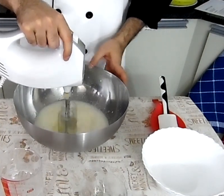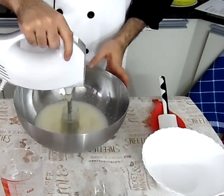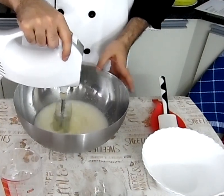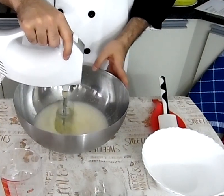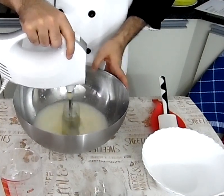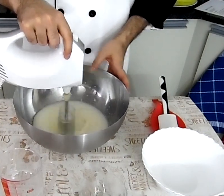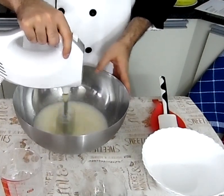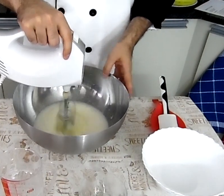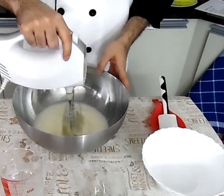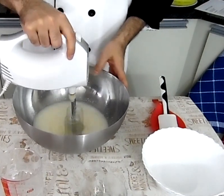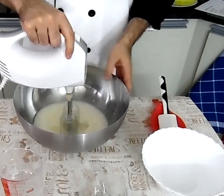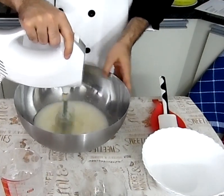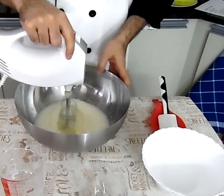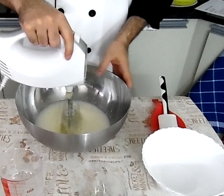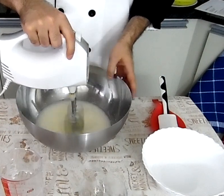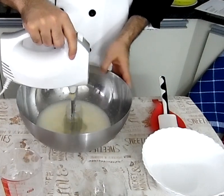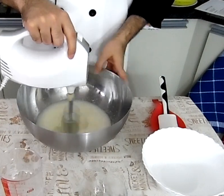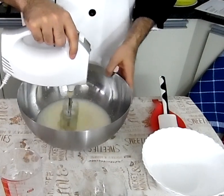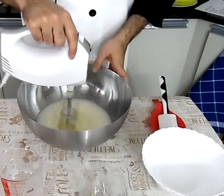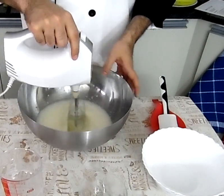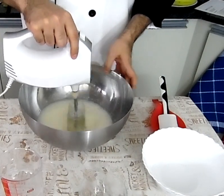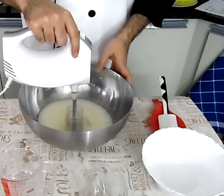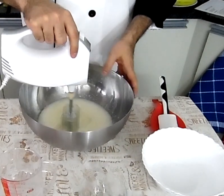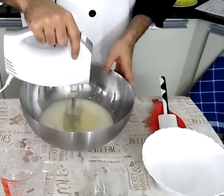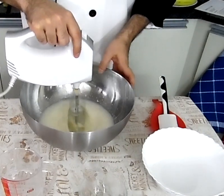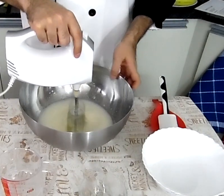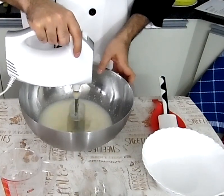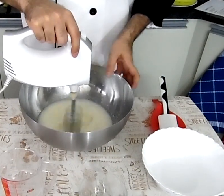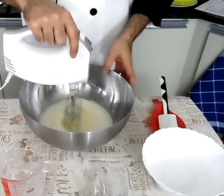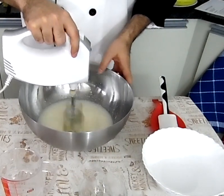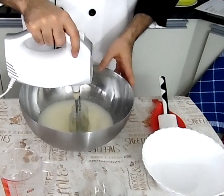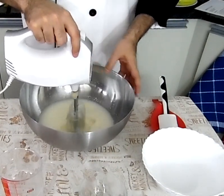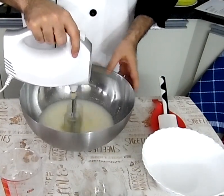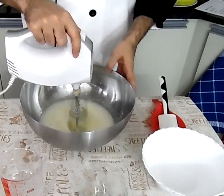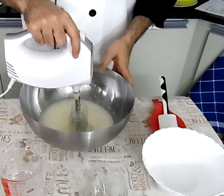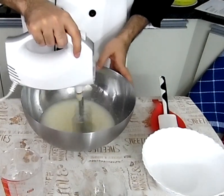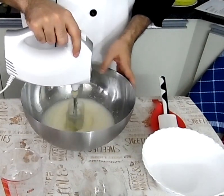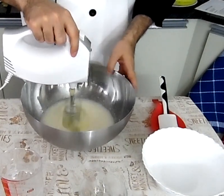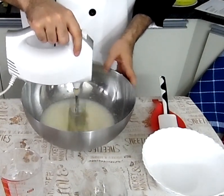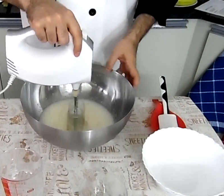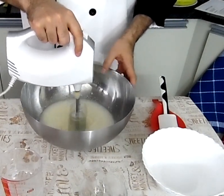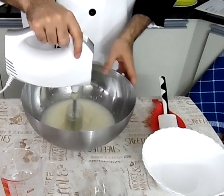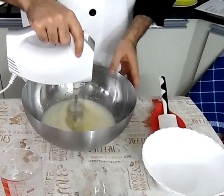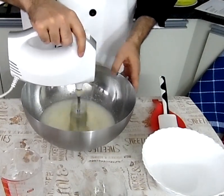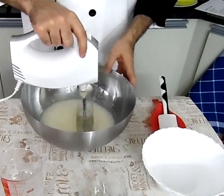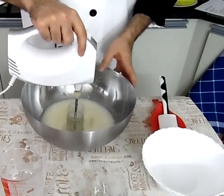We mix it for 5 to7 minutes نخفقها لمدة 5 إلى 7 دقائق